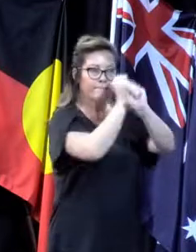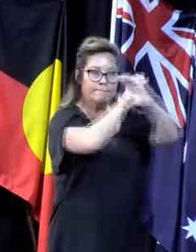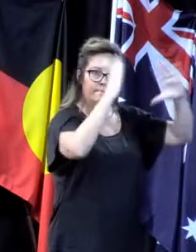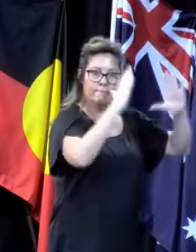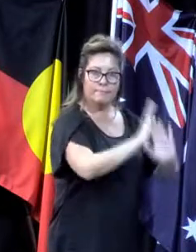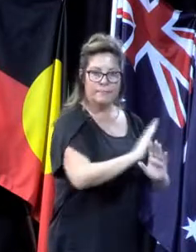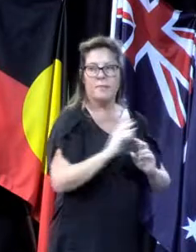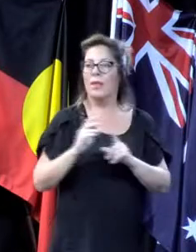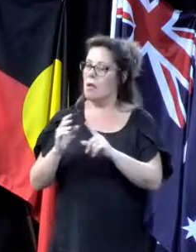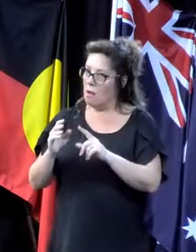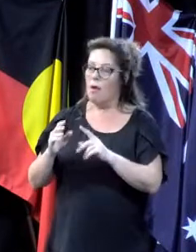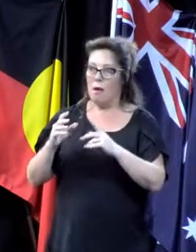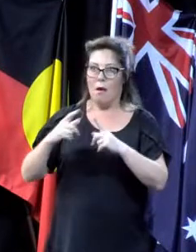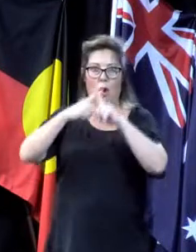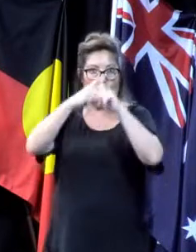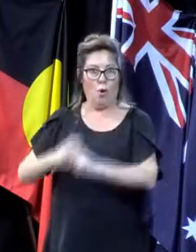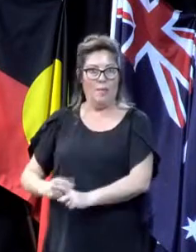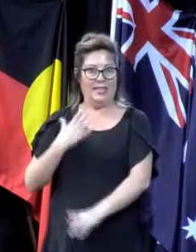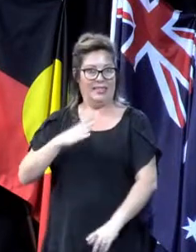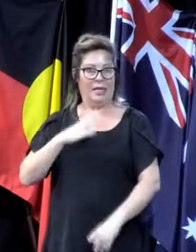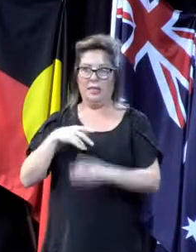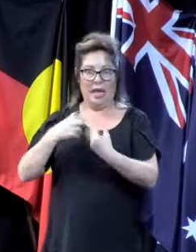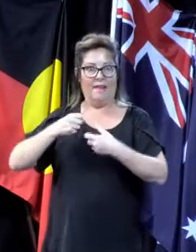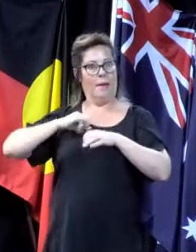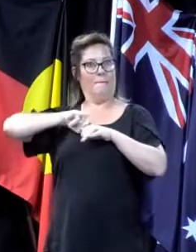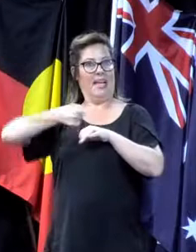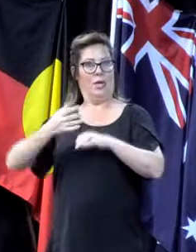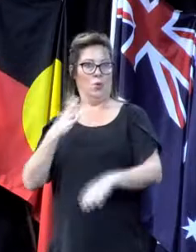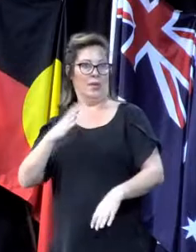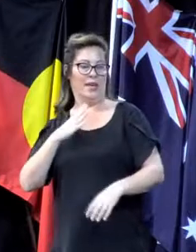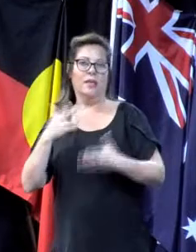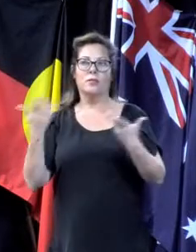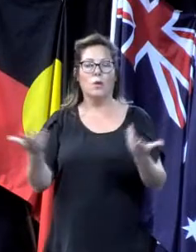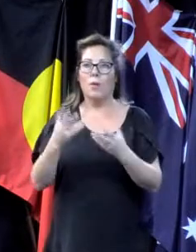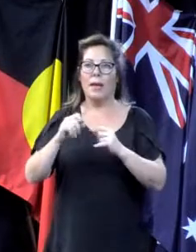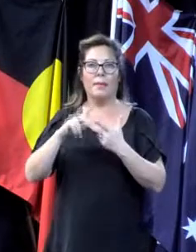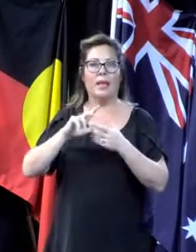They have medical needs where they require such things as PEG feeding,